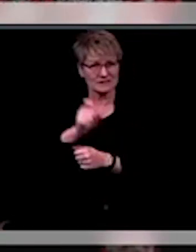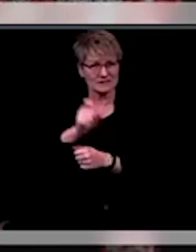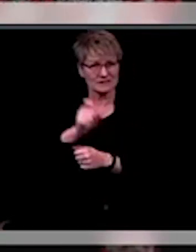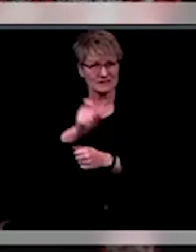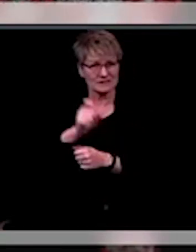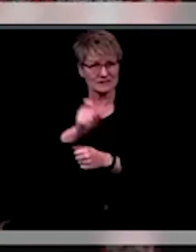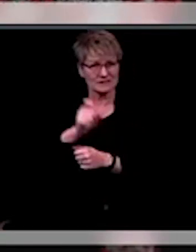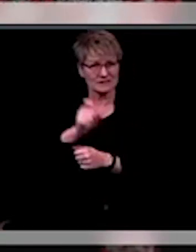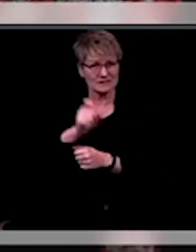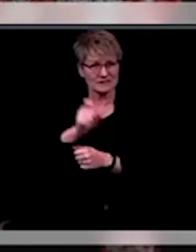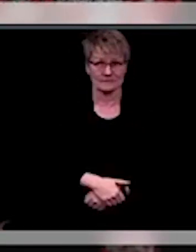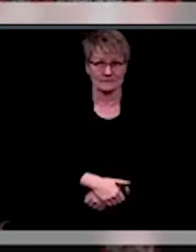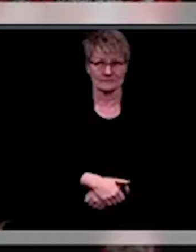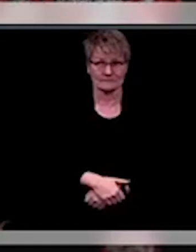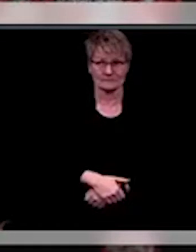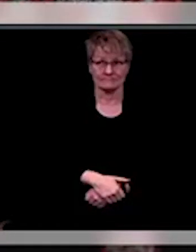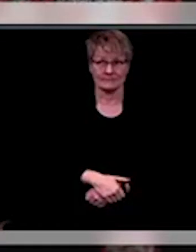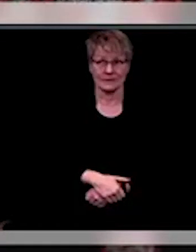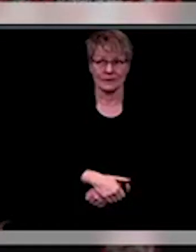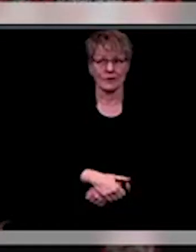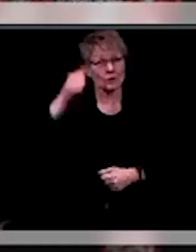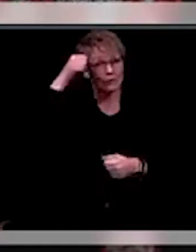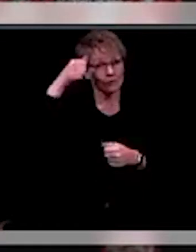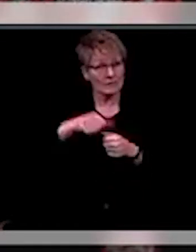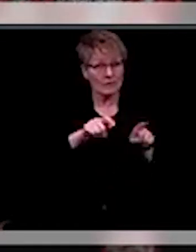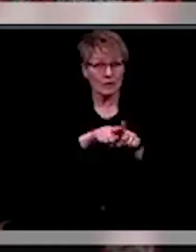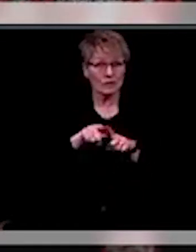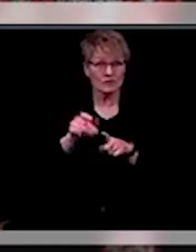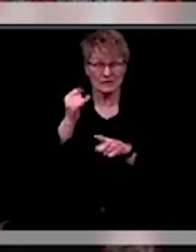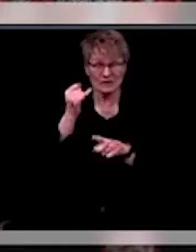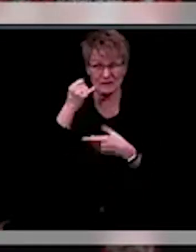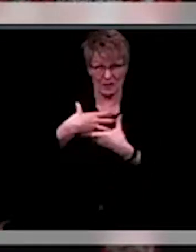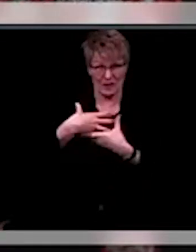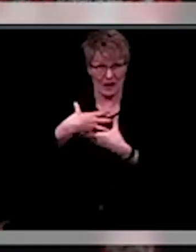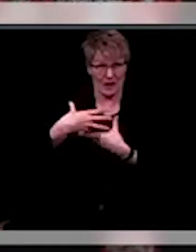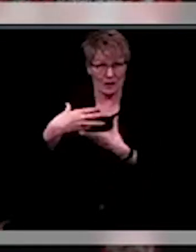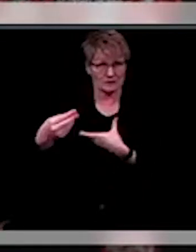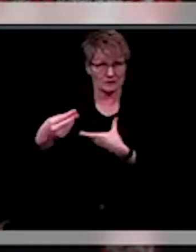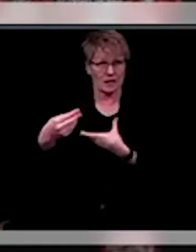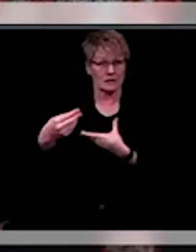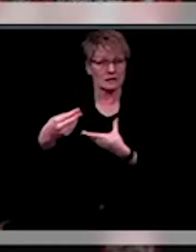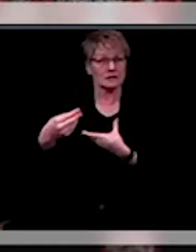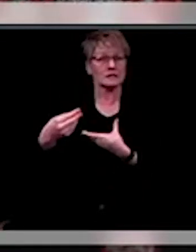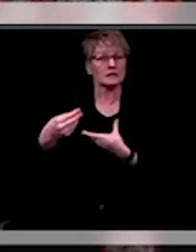outdoors as much as possible. But really we need people not to have mixing various households and